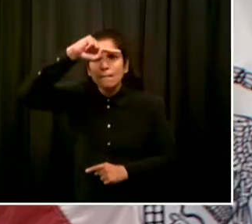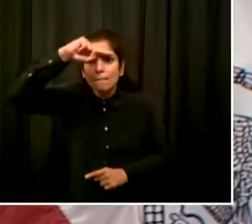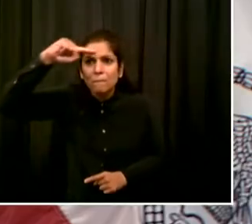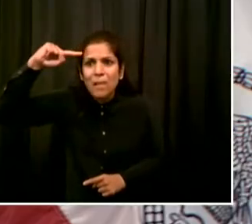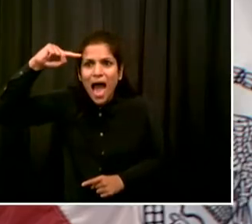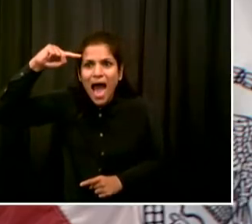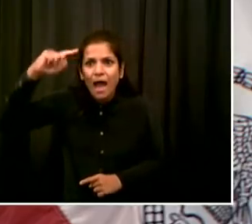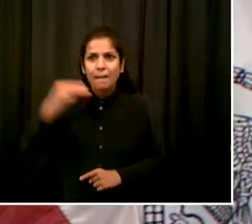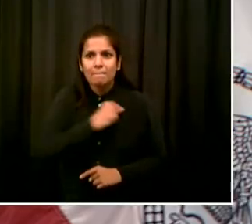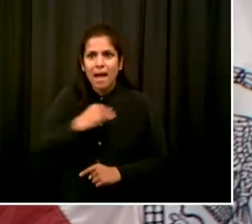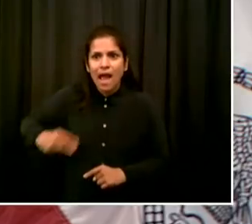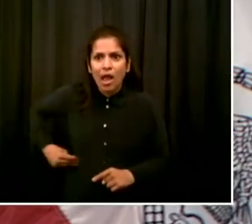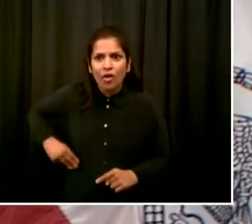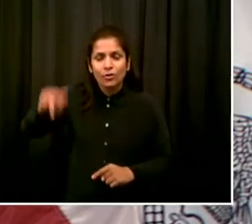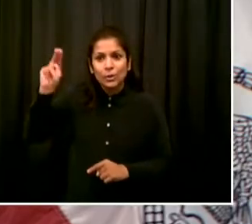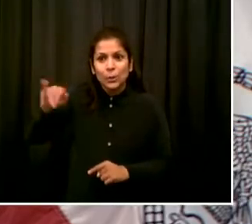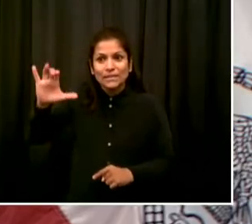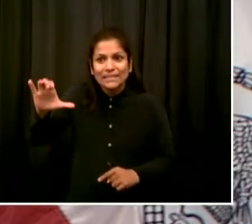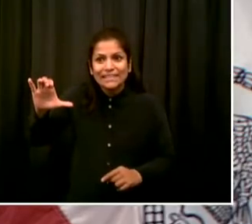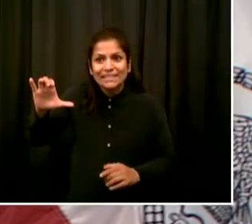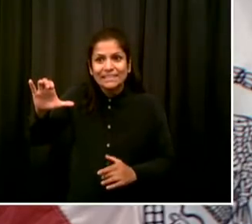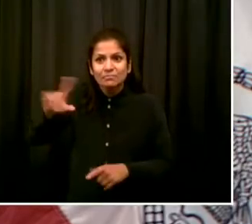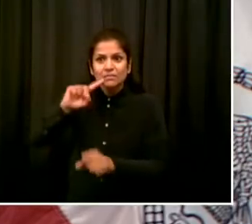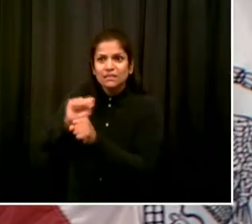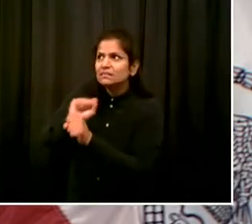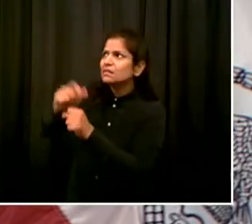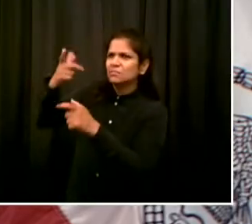WILL FIGURE OUT HOW TO STRIKE